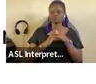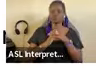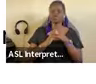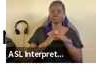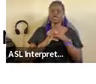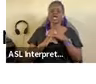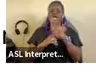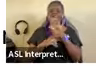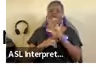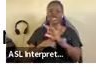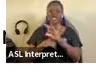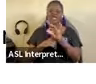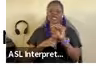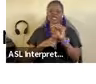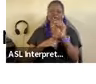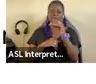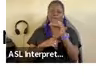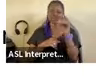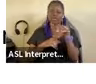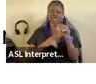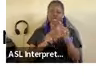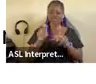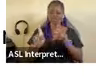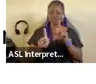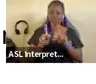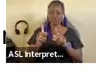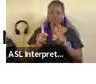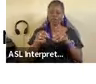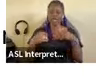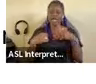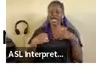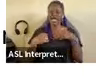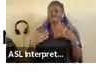population in the county has received at least one dose of the vaccine.